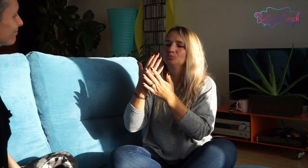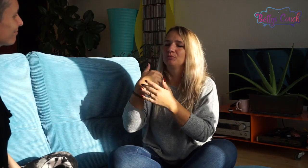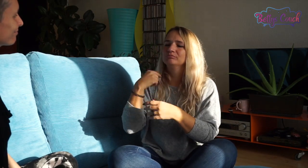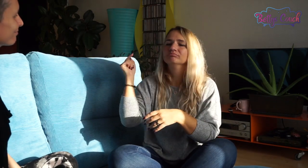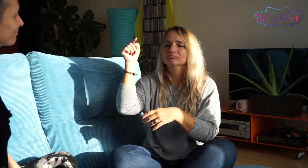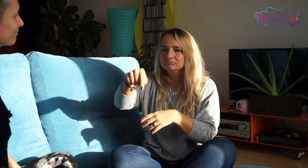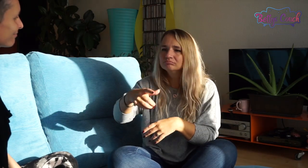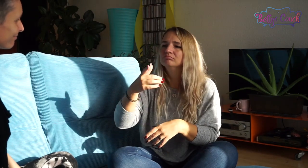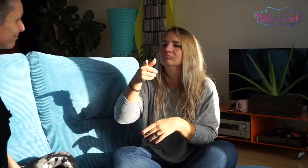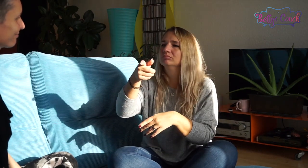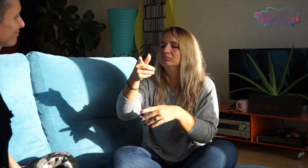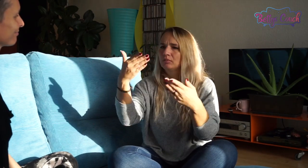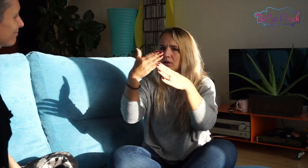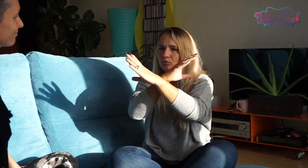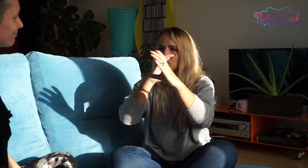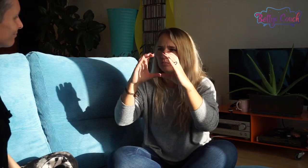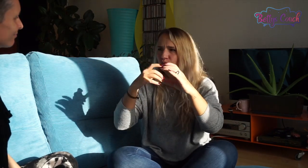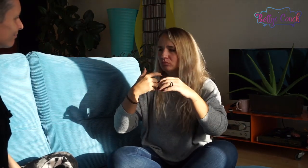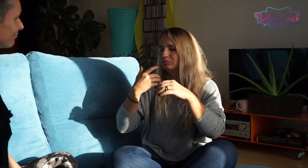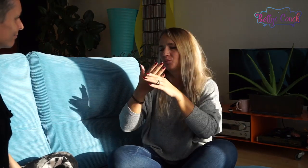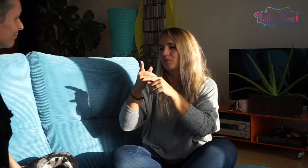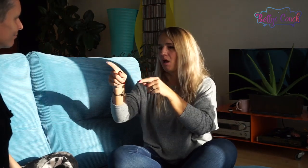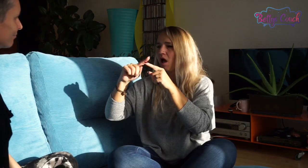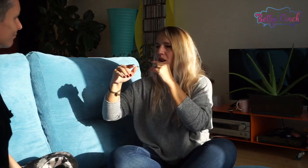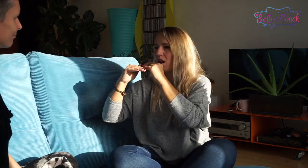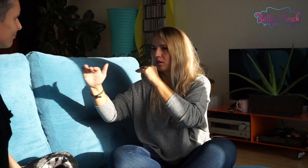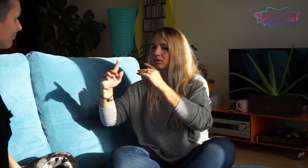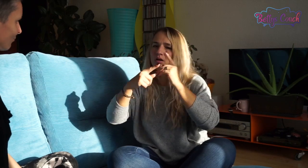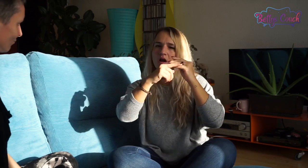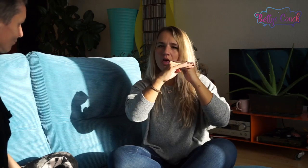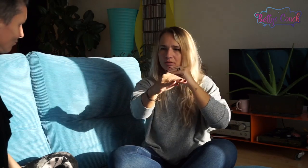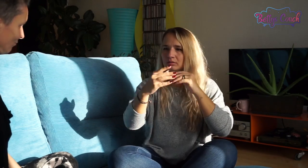I saw how communication between two people went completely wrong. Both came from a different country.